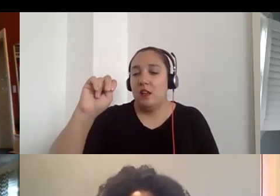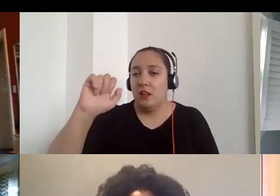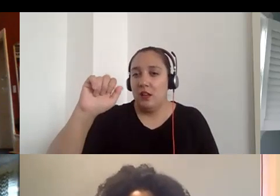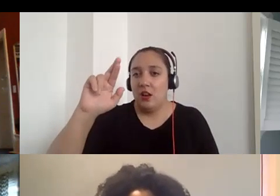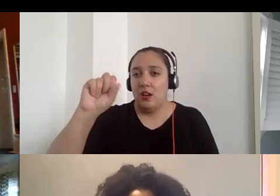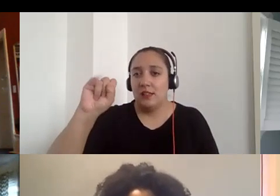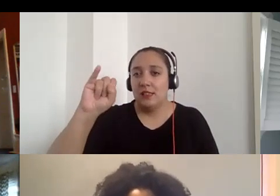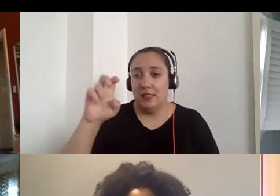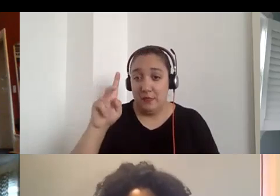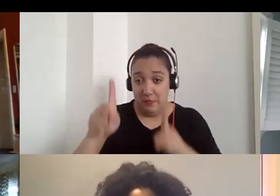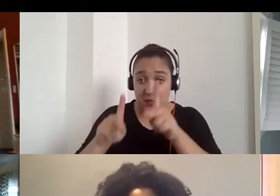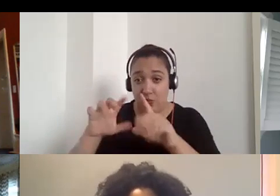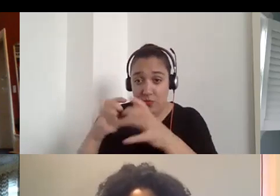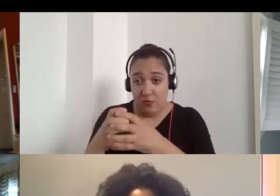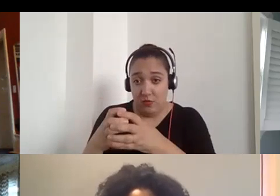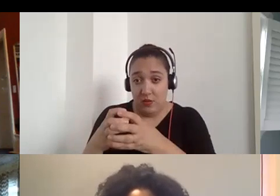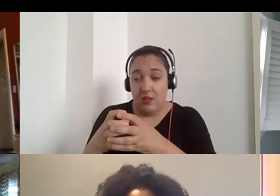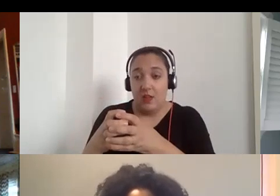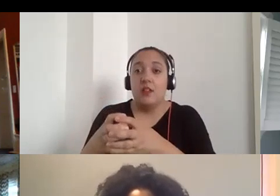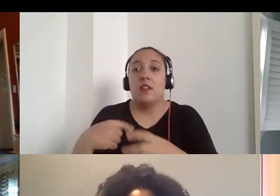I'm swagged out in a little brass chain